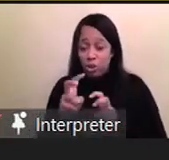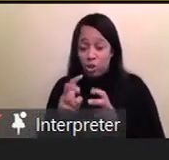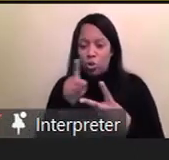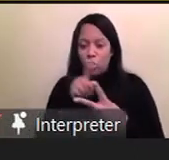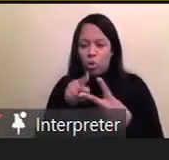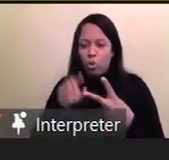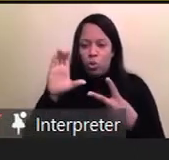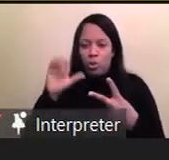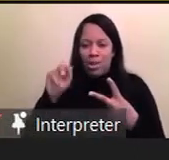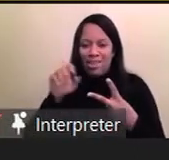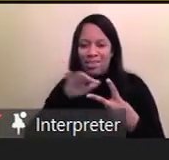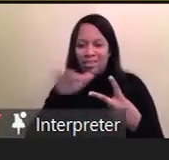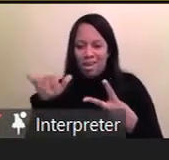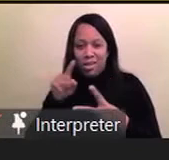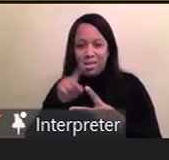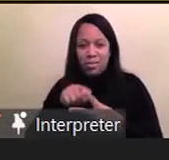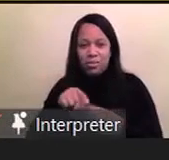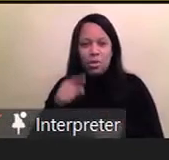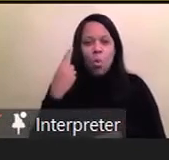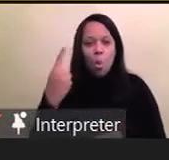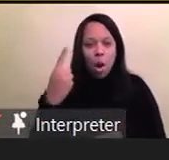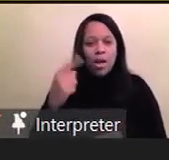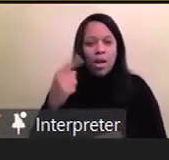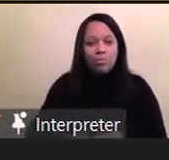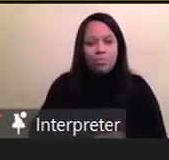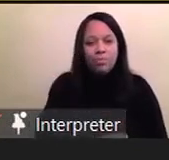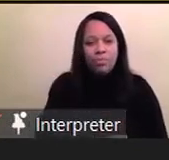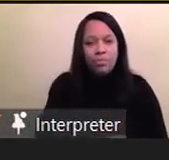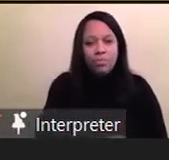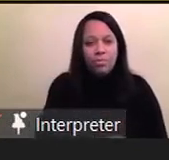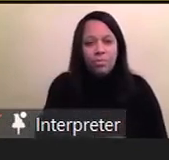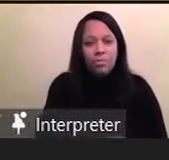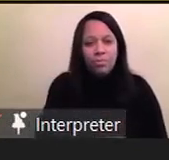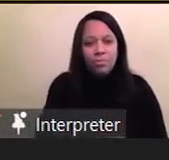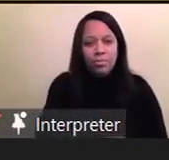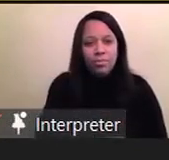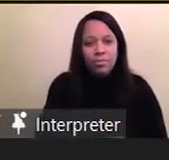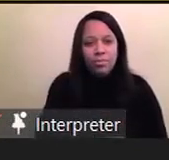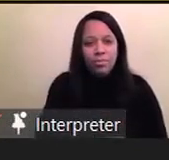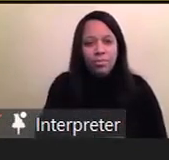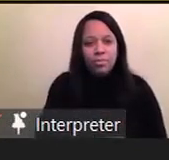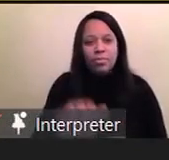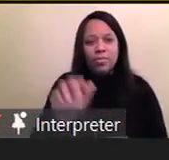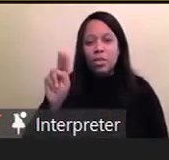It's Noll versus International Business Machines, IBM-- so Noll versus IBM.